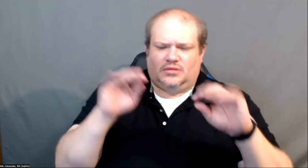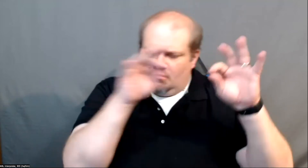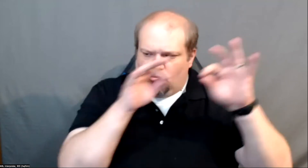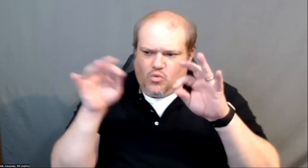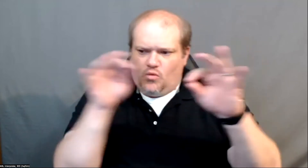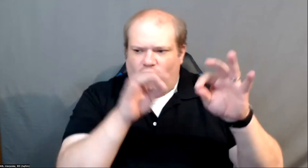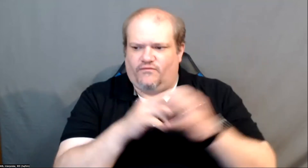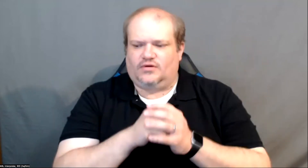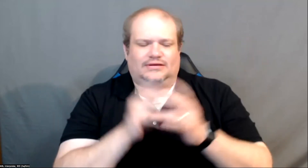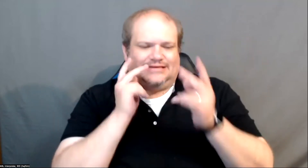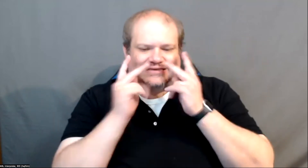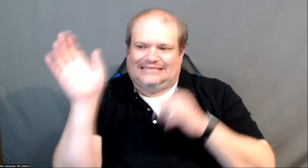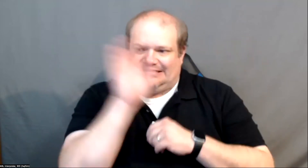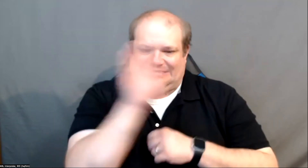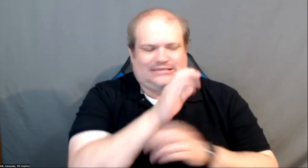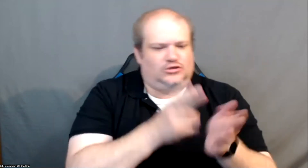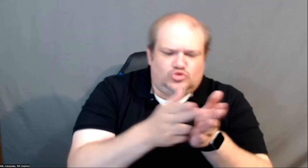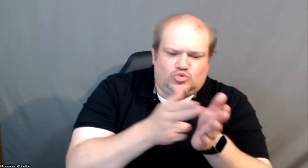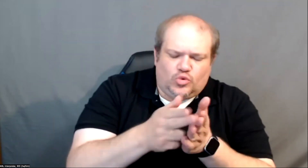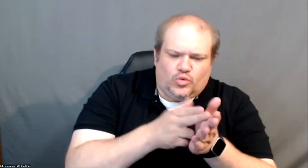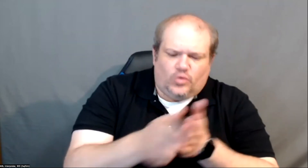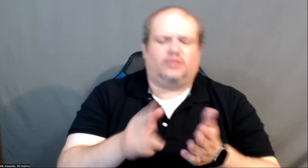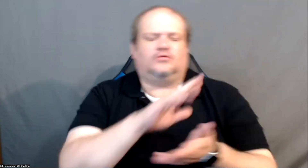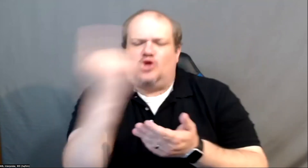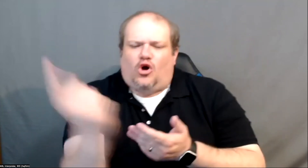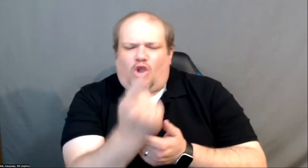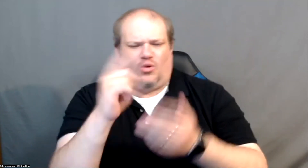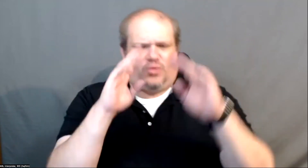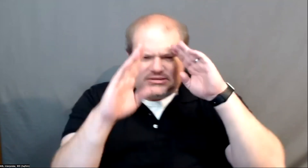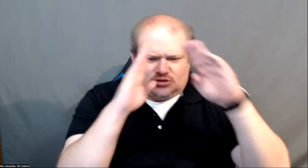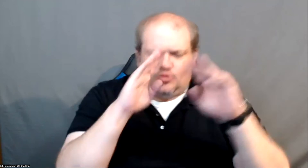To seek truth. To always greet the dawn with devotion.